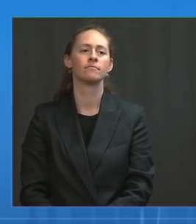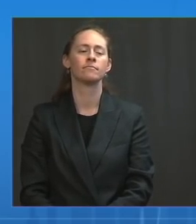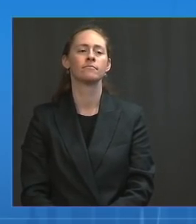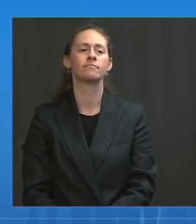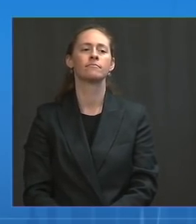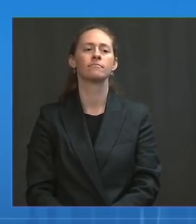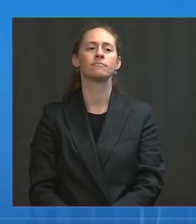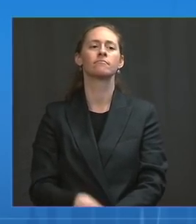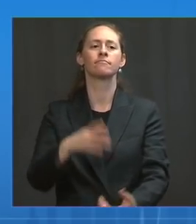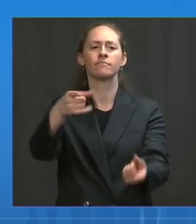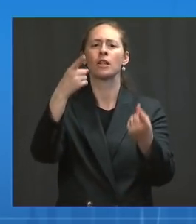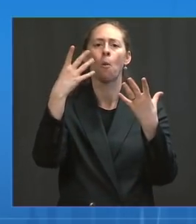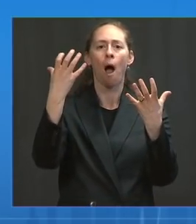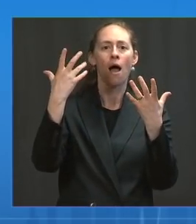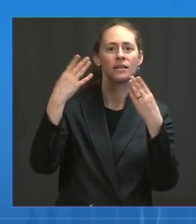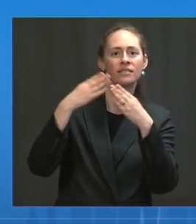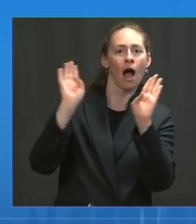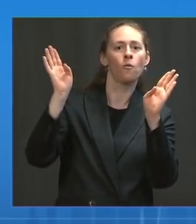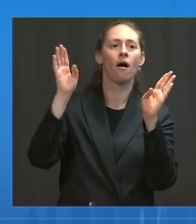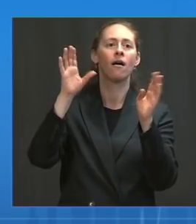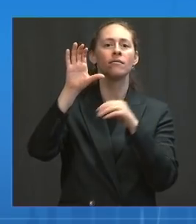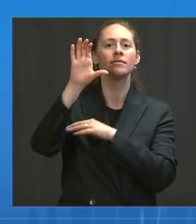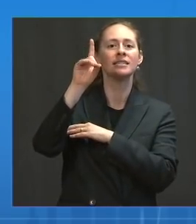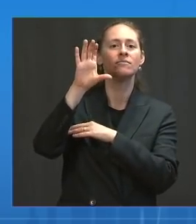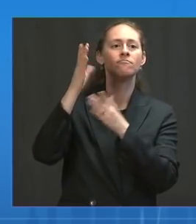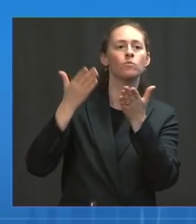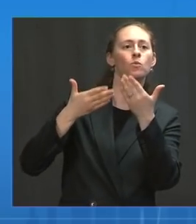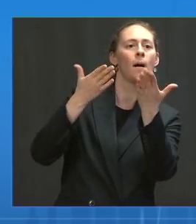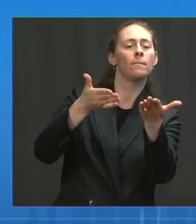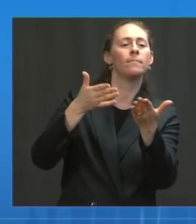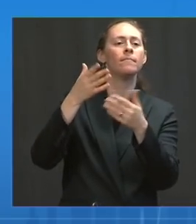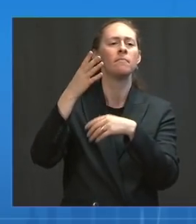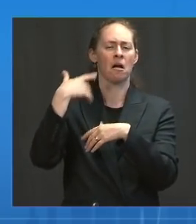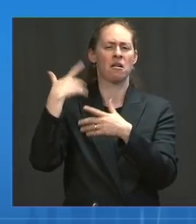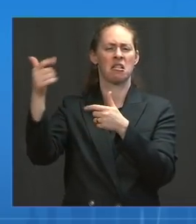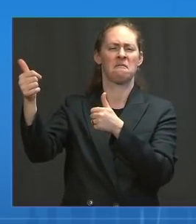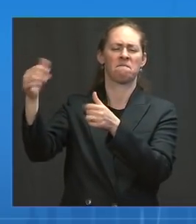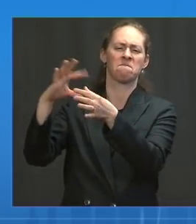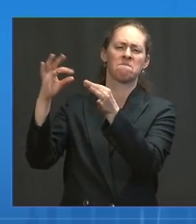and I'll let Dr. Walensky comment that in a moment. The general recommendation is that you have